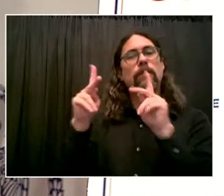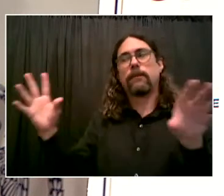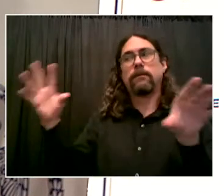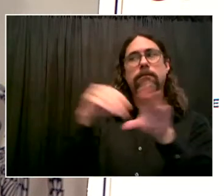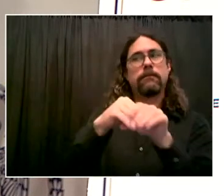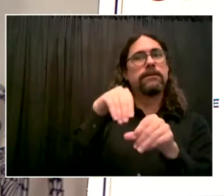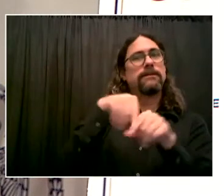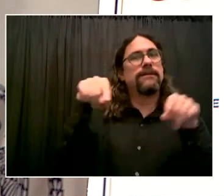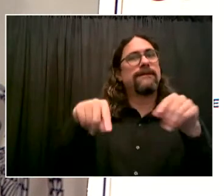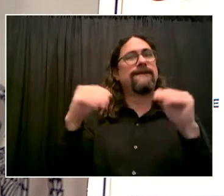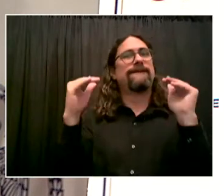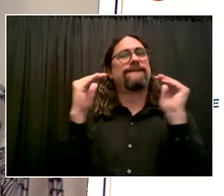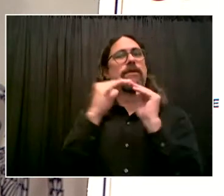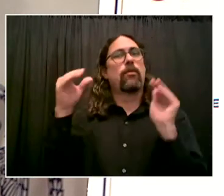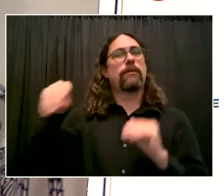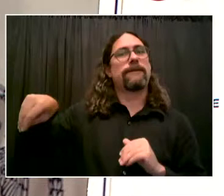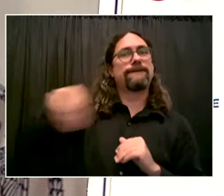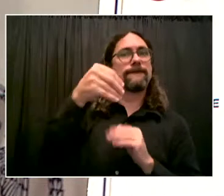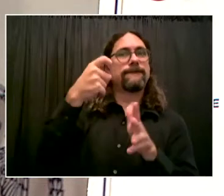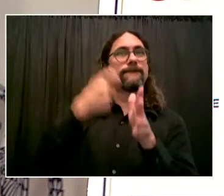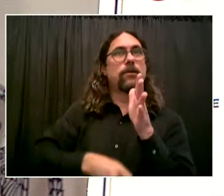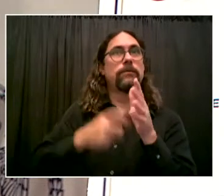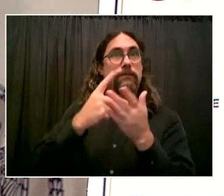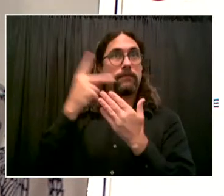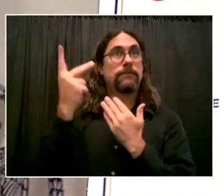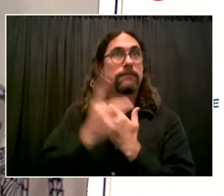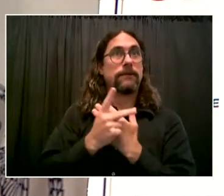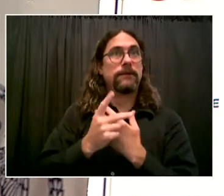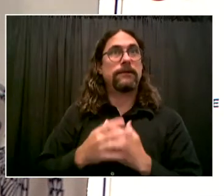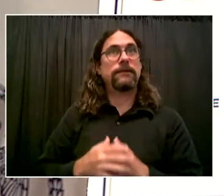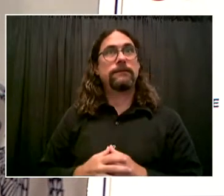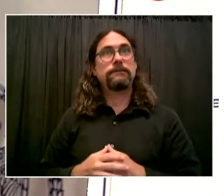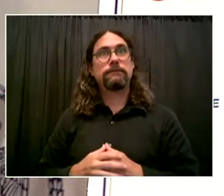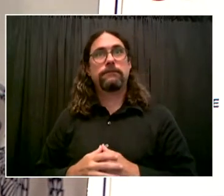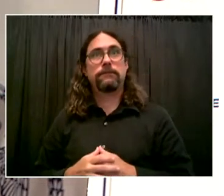BOARD MEMBER SYSA WE COD ULEASILY ADD ANOTHER